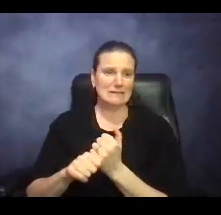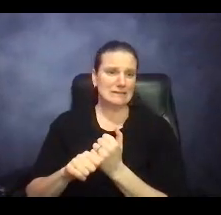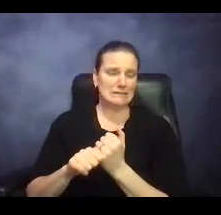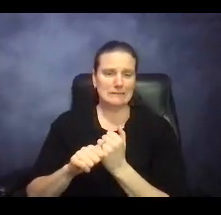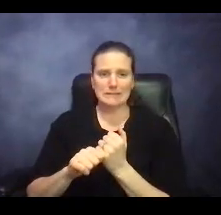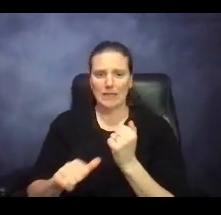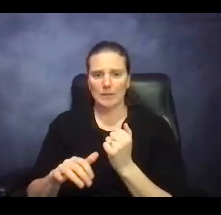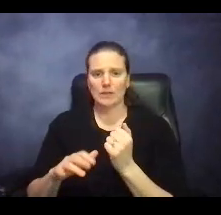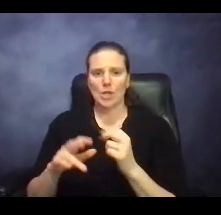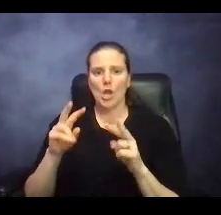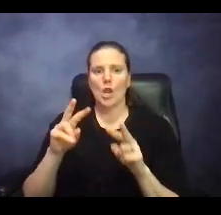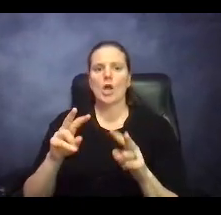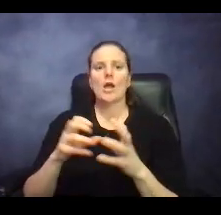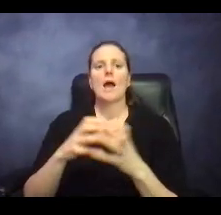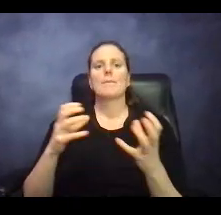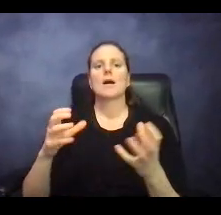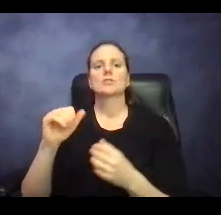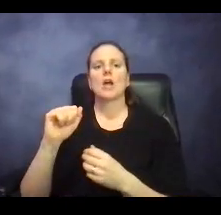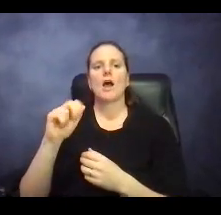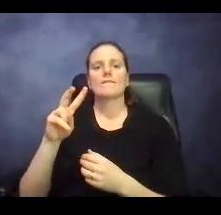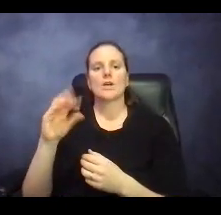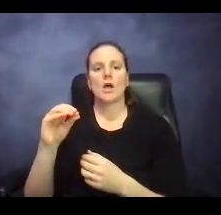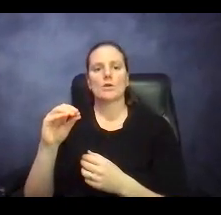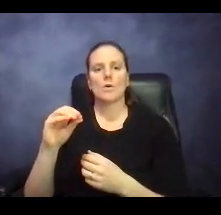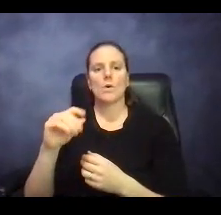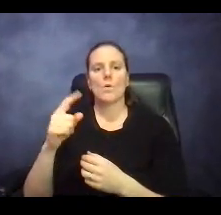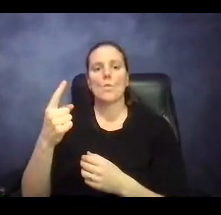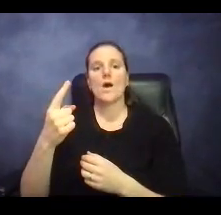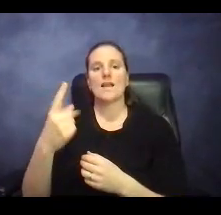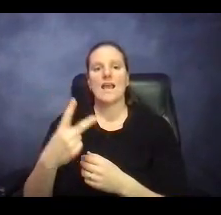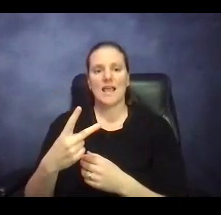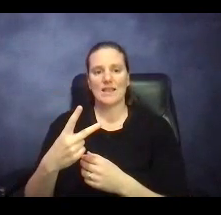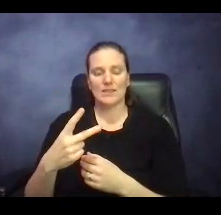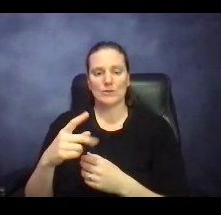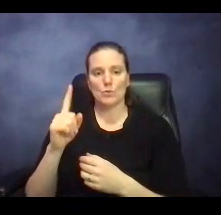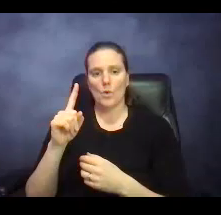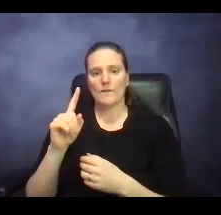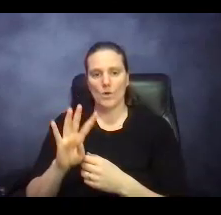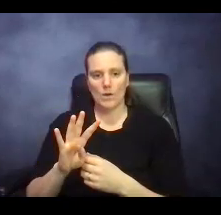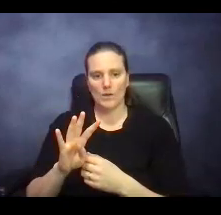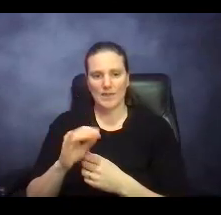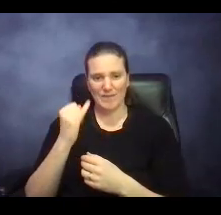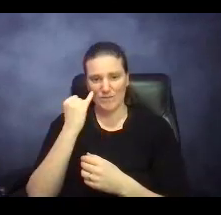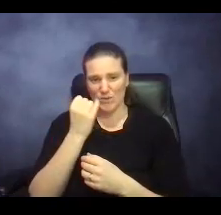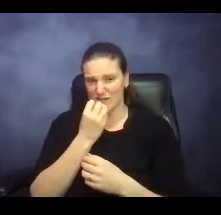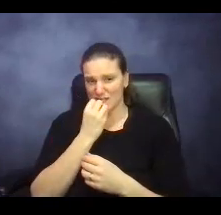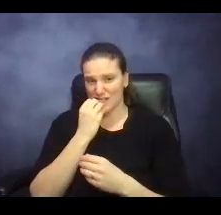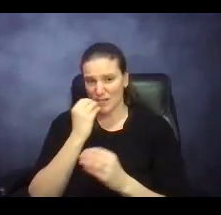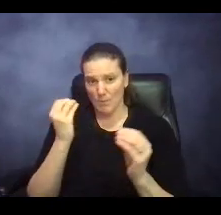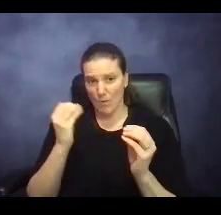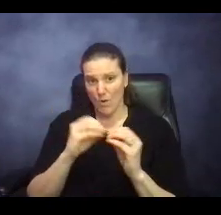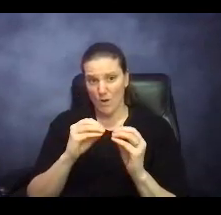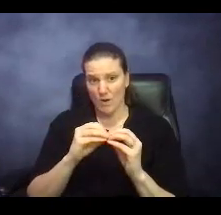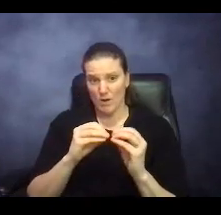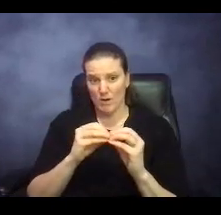Look at how much avocado you're eating. An eight to a quarter is the serving. If you're eating more than that, then you may be kind